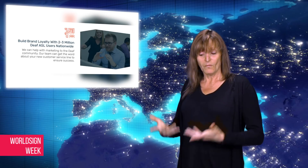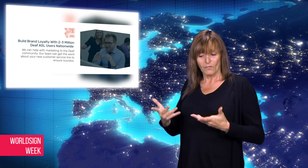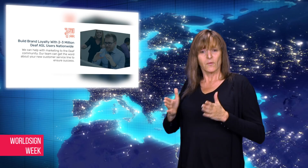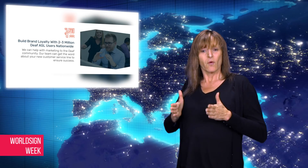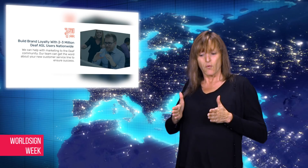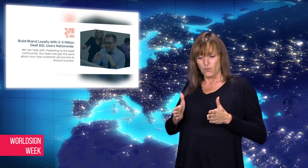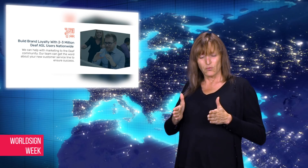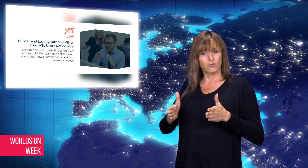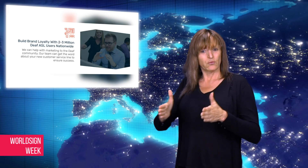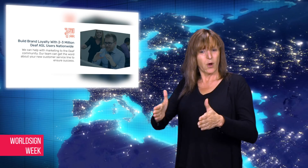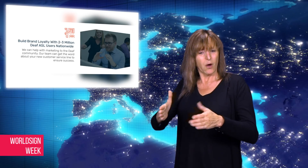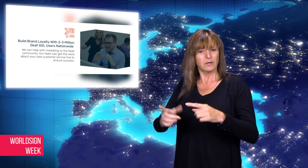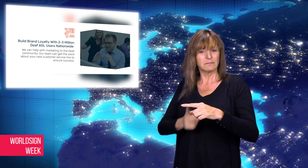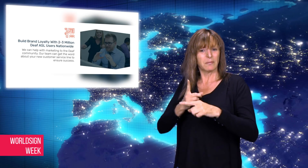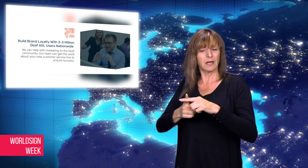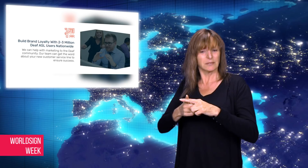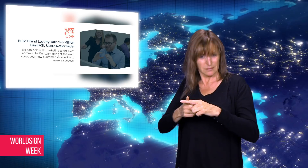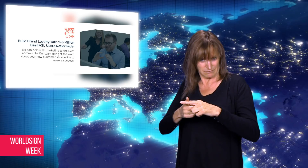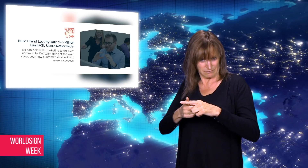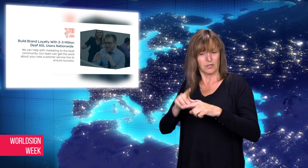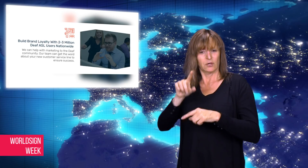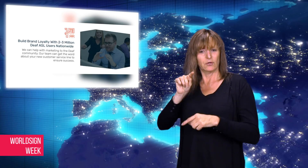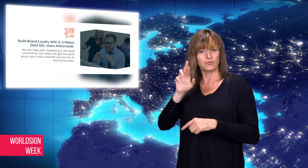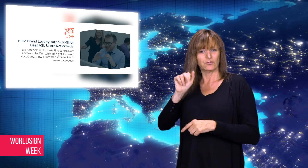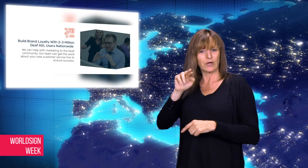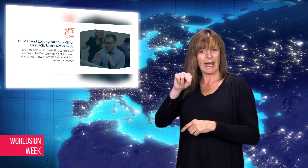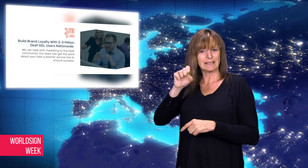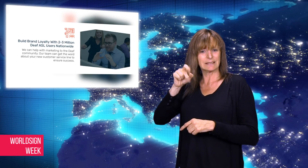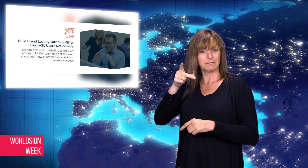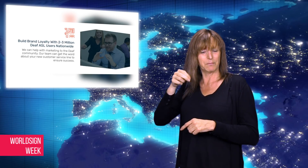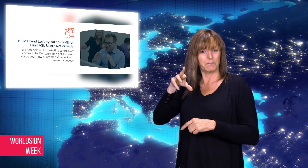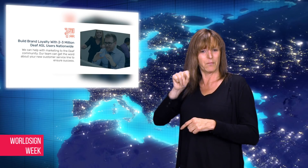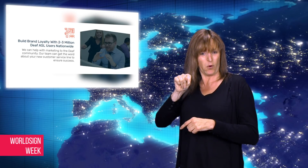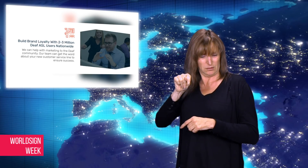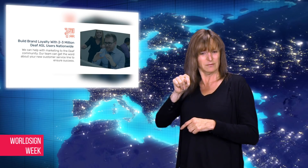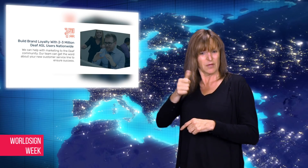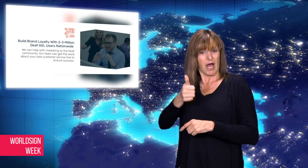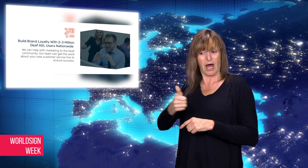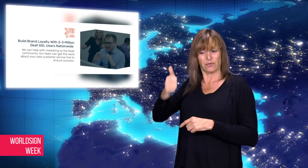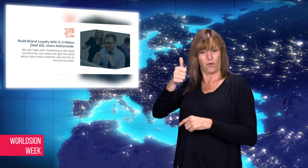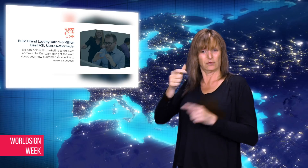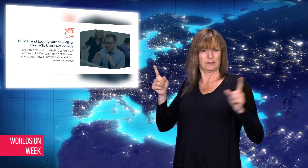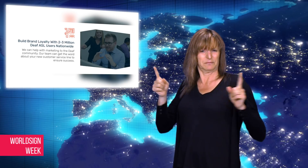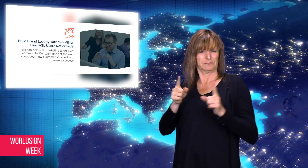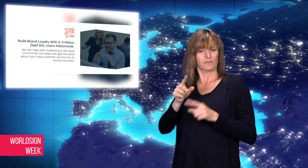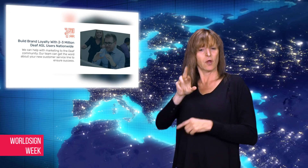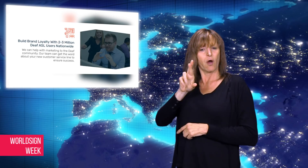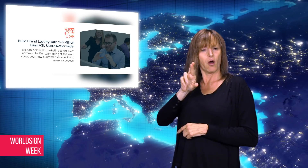India and Saudi Arabia are also